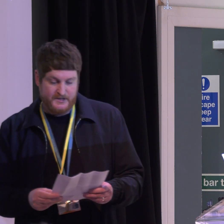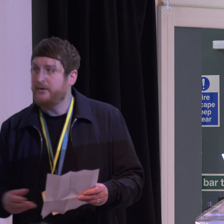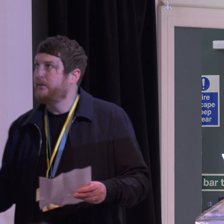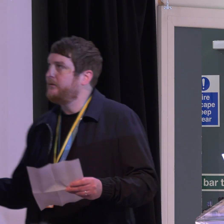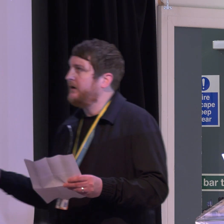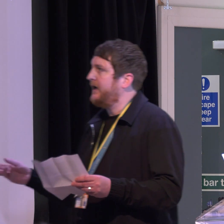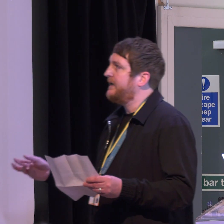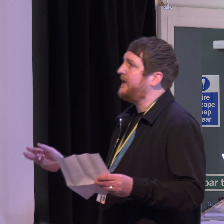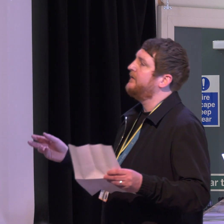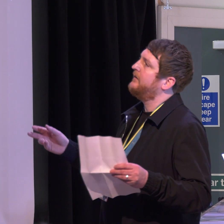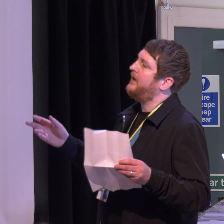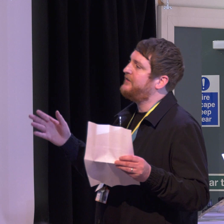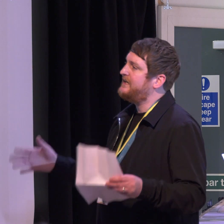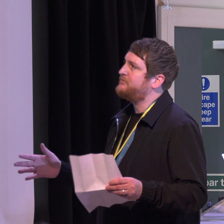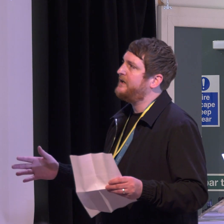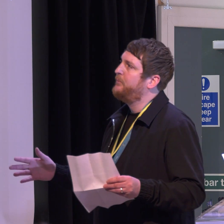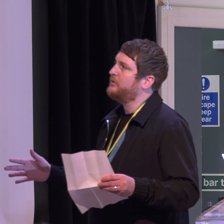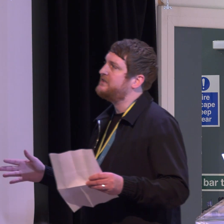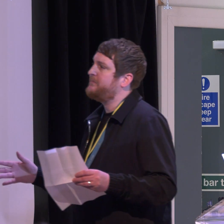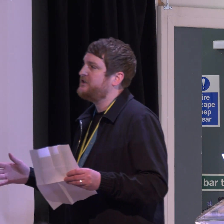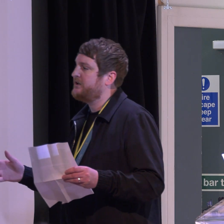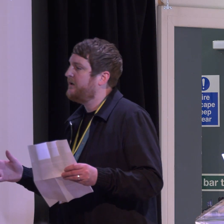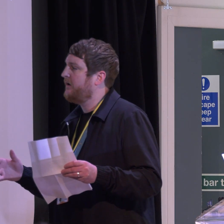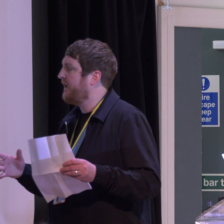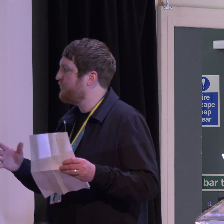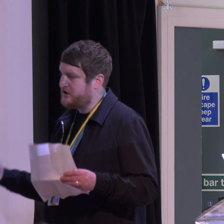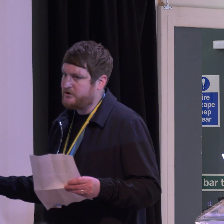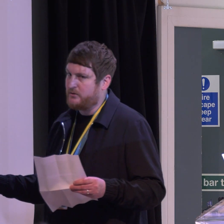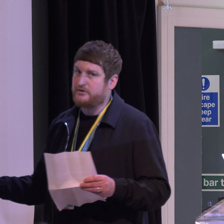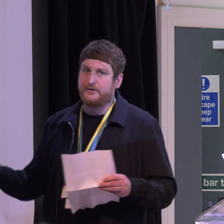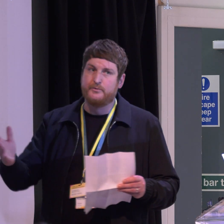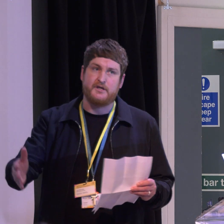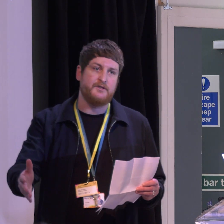So again, I think it's really important to mention that Reggio Children and also the